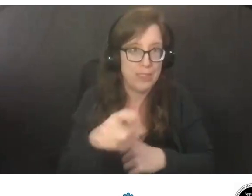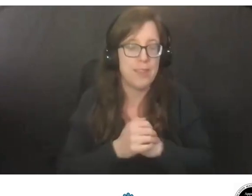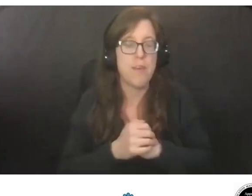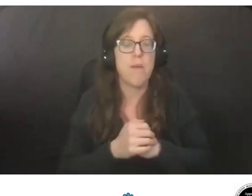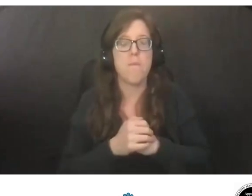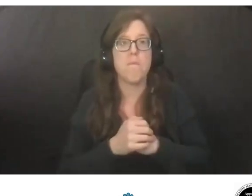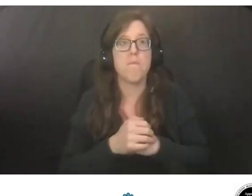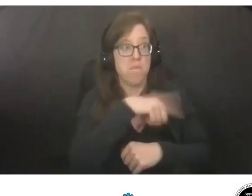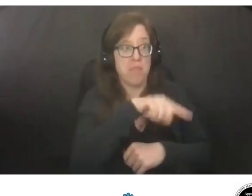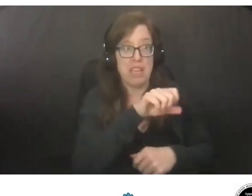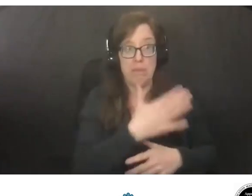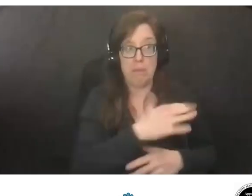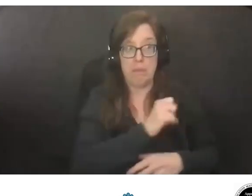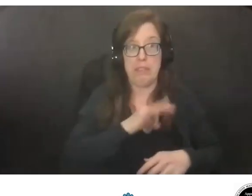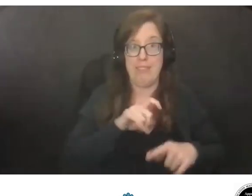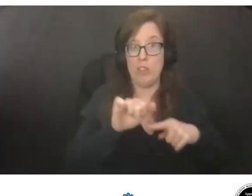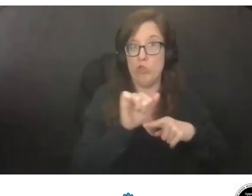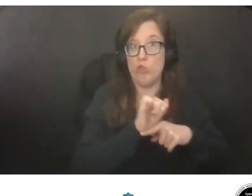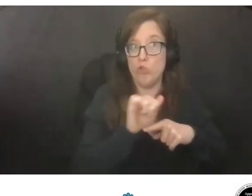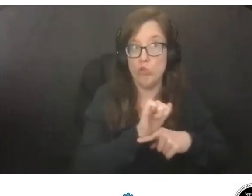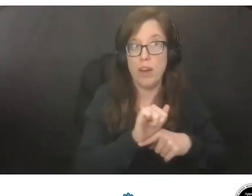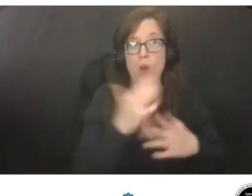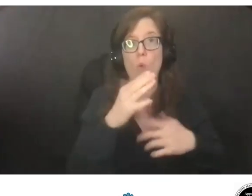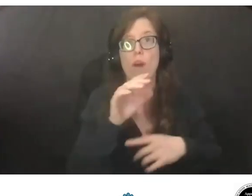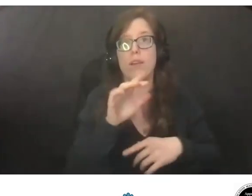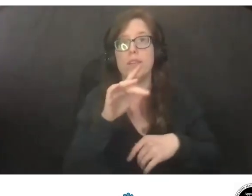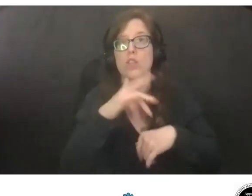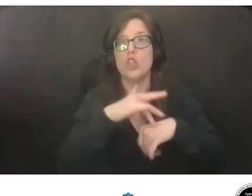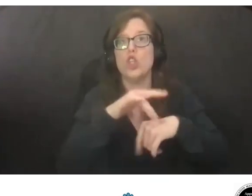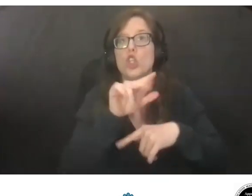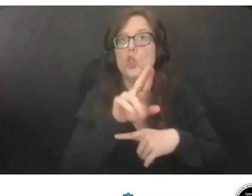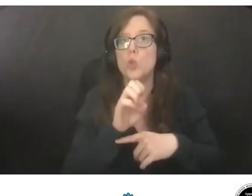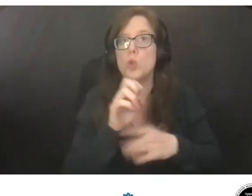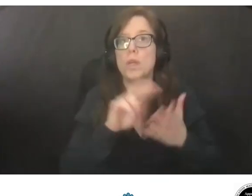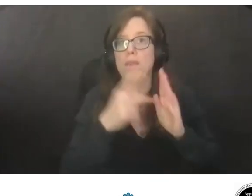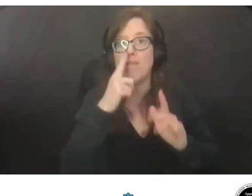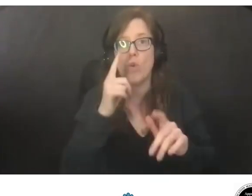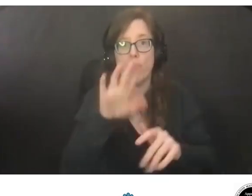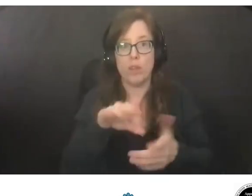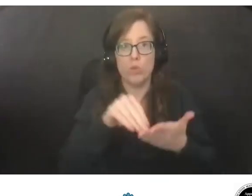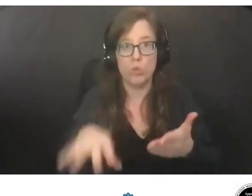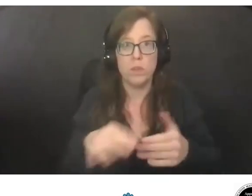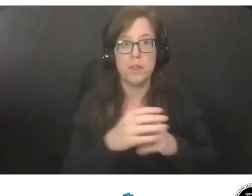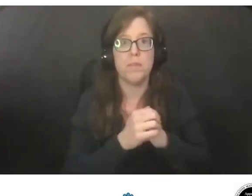Does the staff need training in knowing which tactile cues mean what for each student?